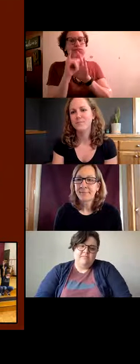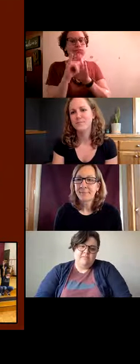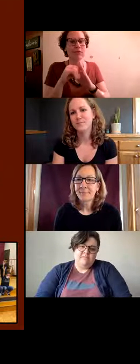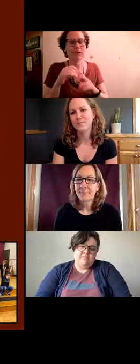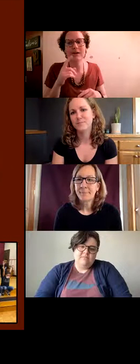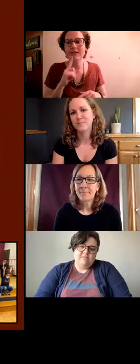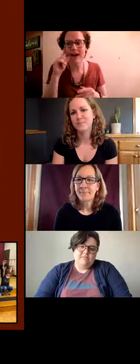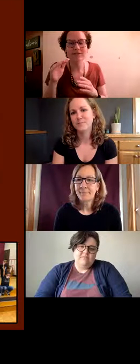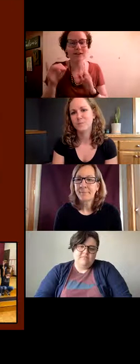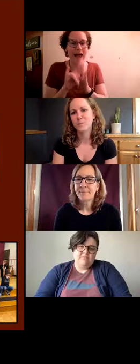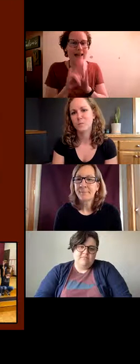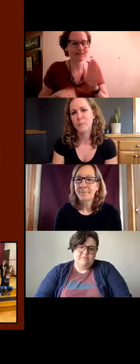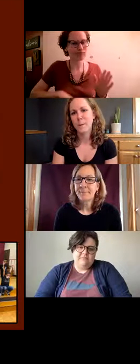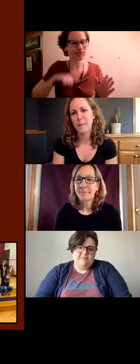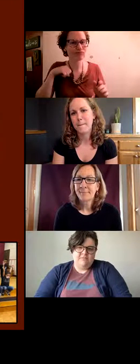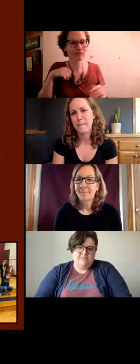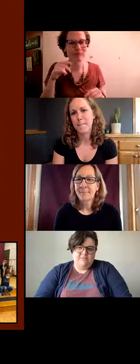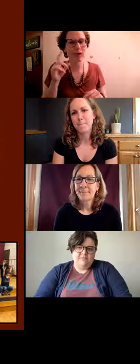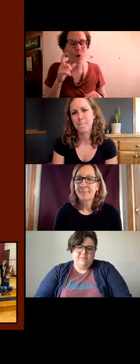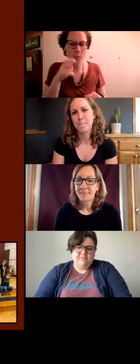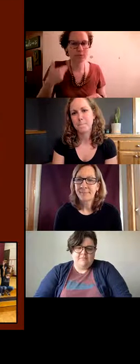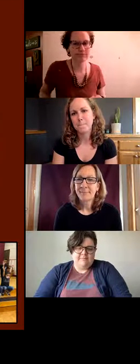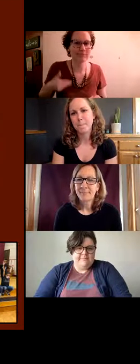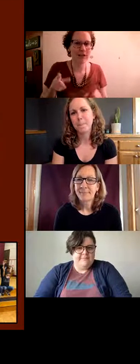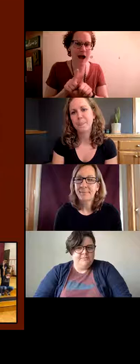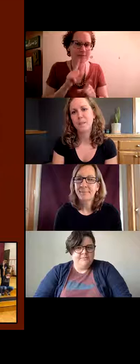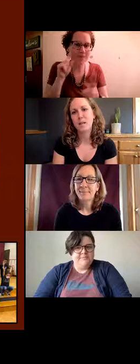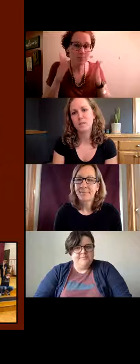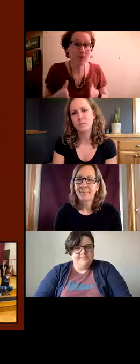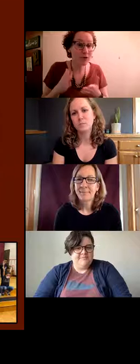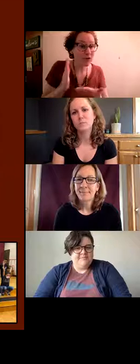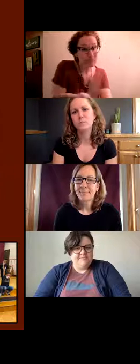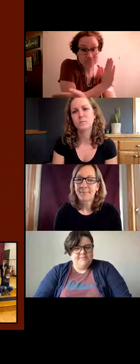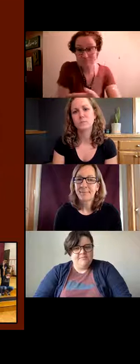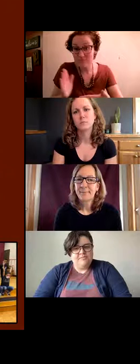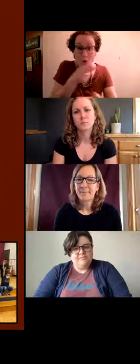And we learned about deaf studies, so kids can identify their identity and who they are